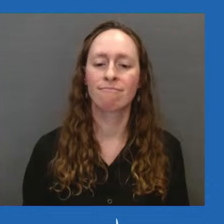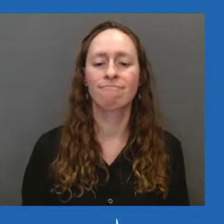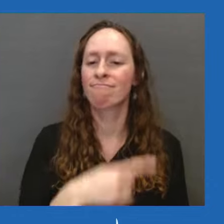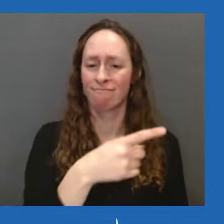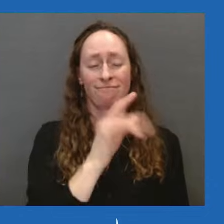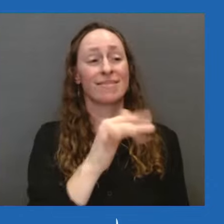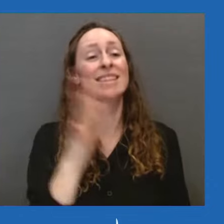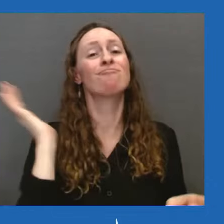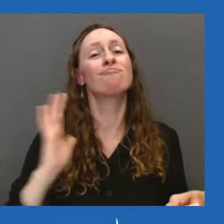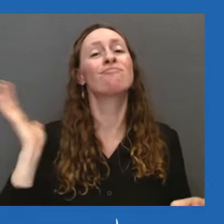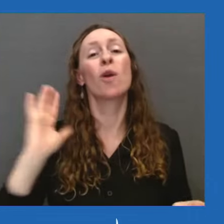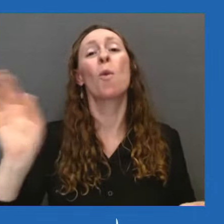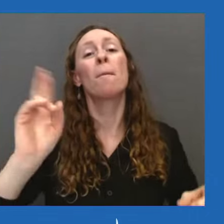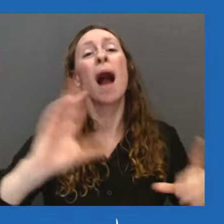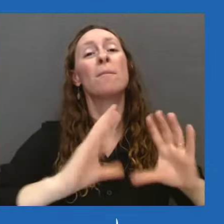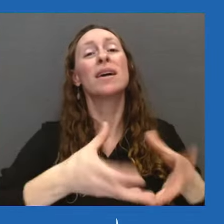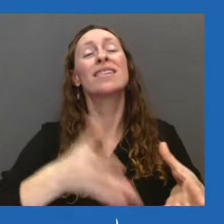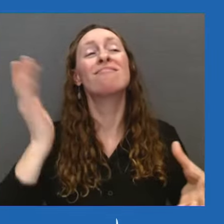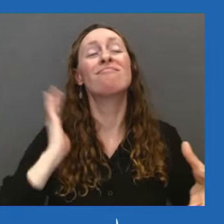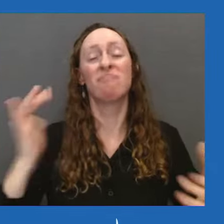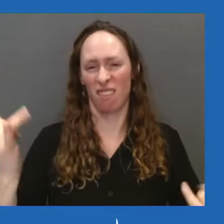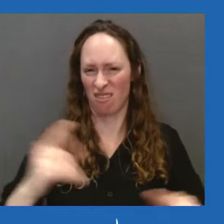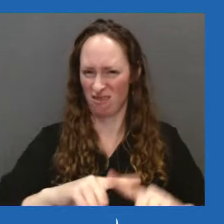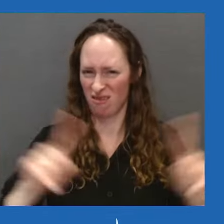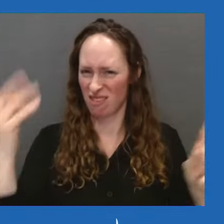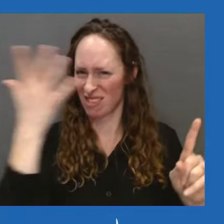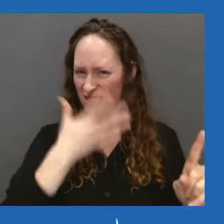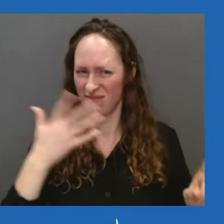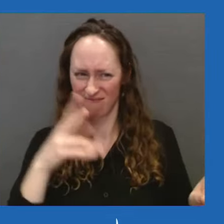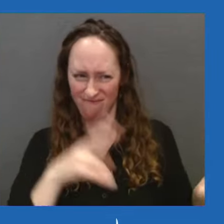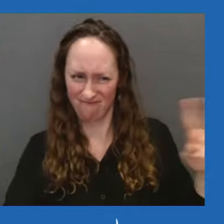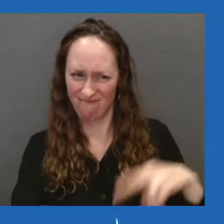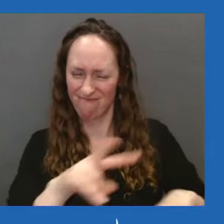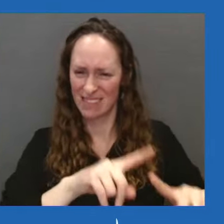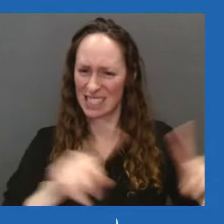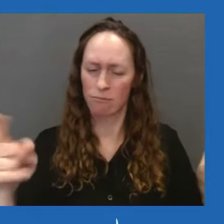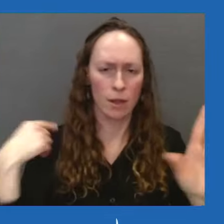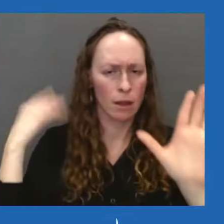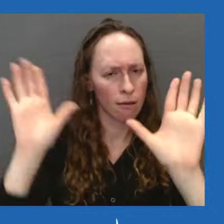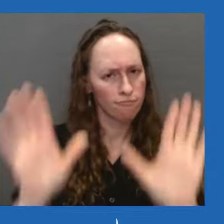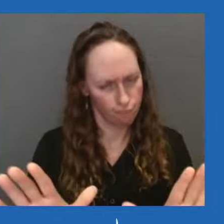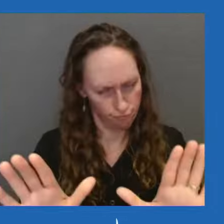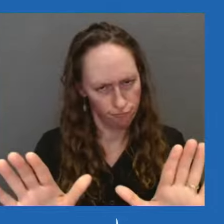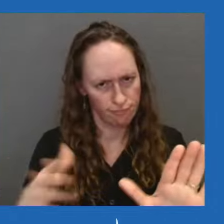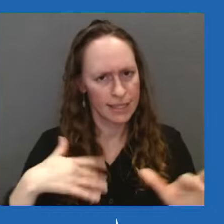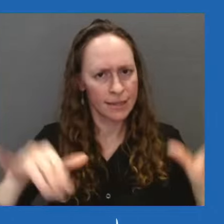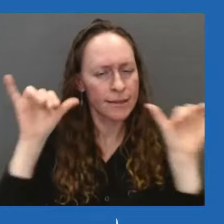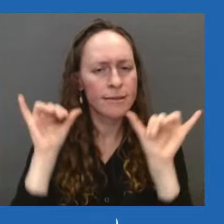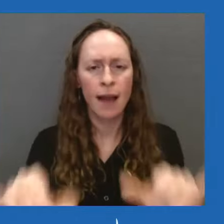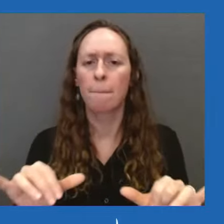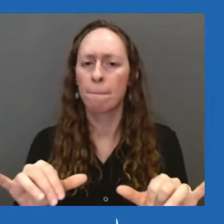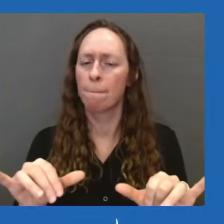our economy -- just this new data out -- our economy grew by over 5 percent in the last quarter.